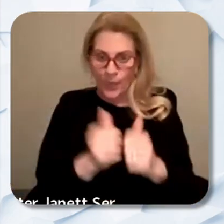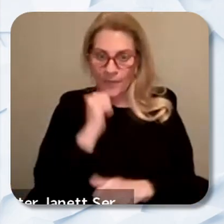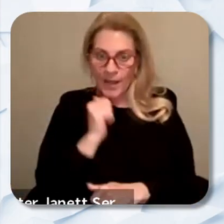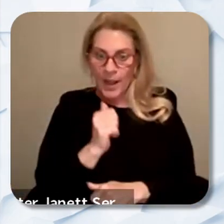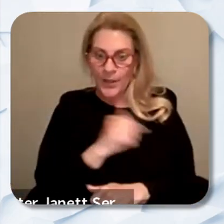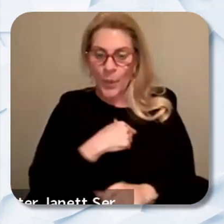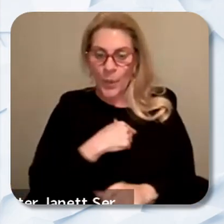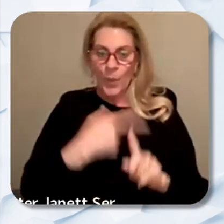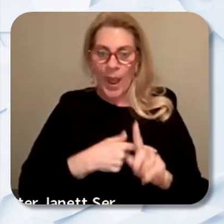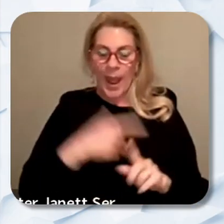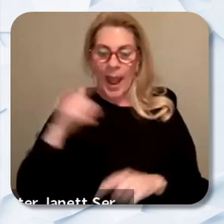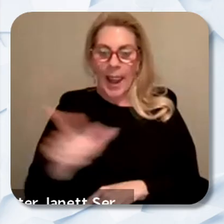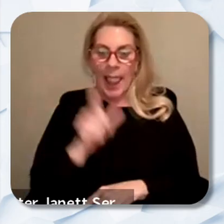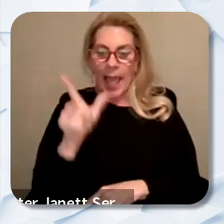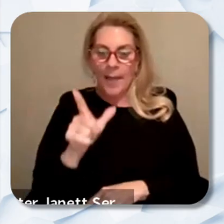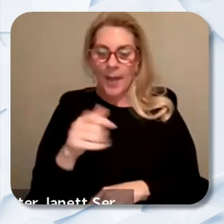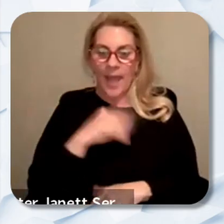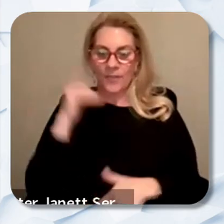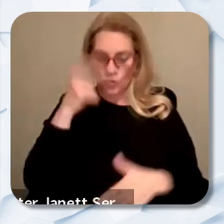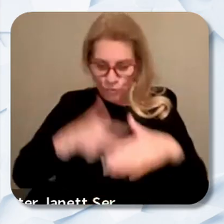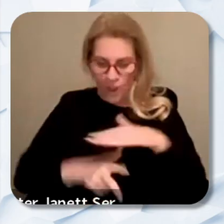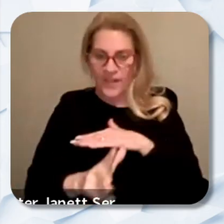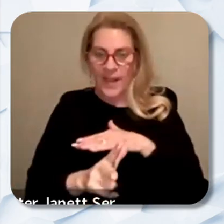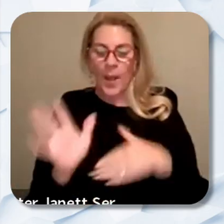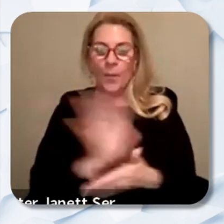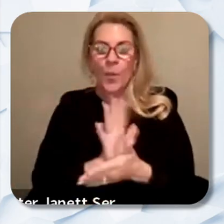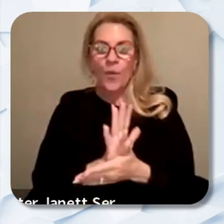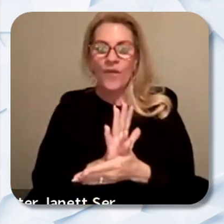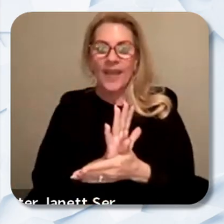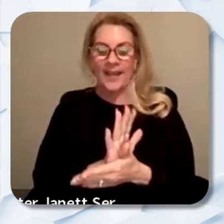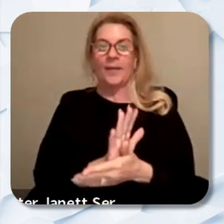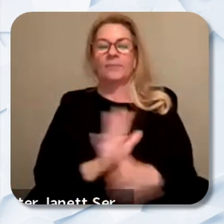the library and had a drive-in movie theater. And you should have seen how proud the parents